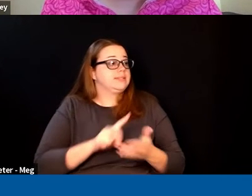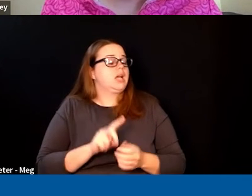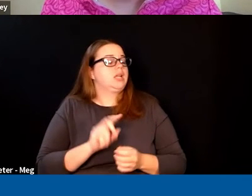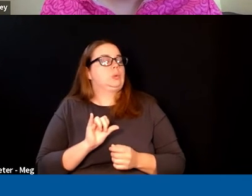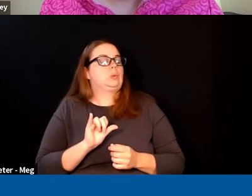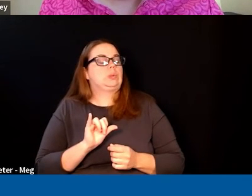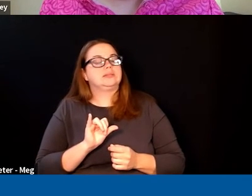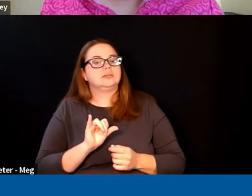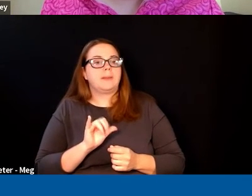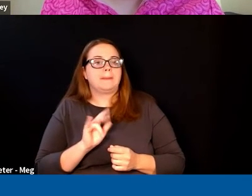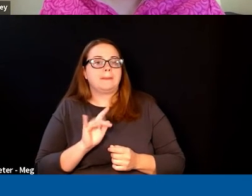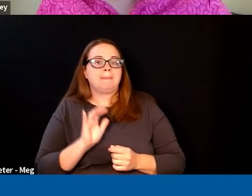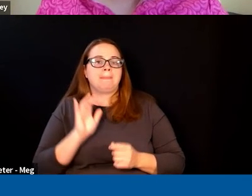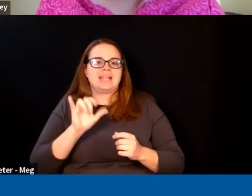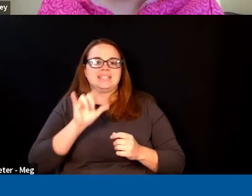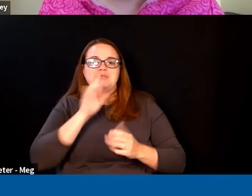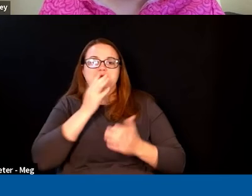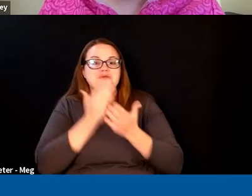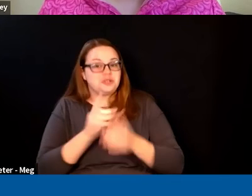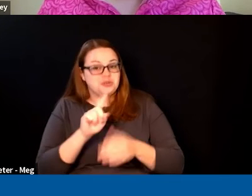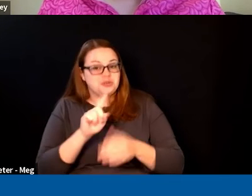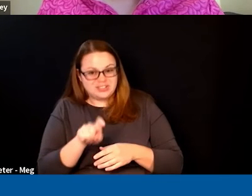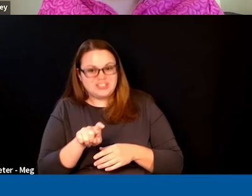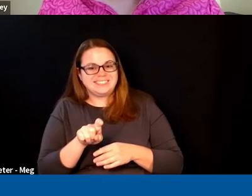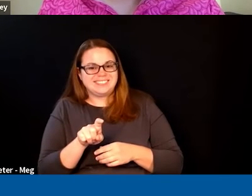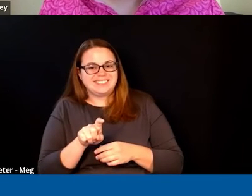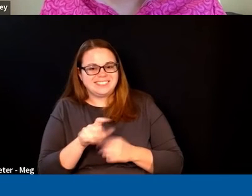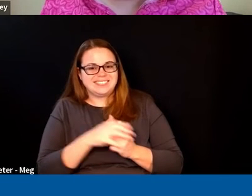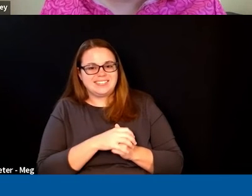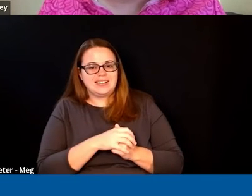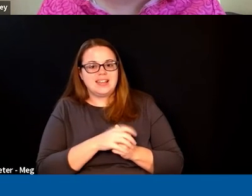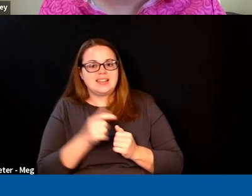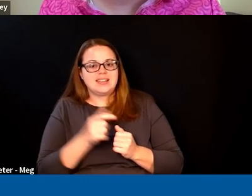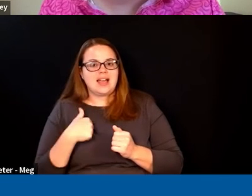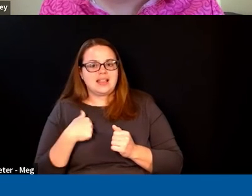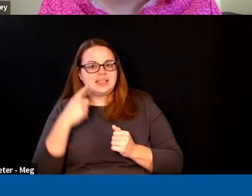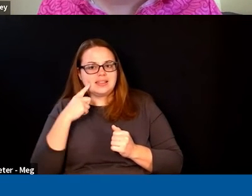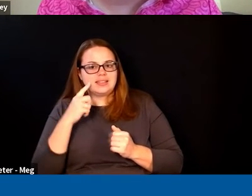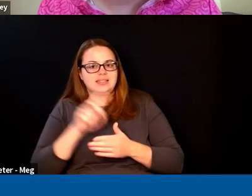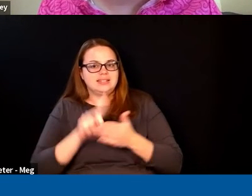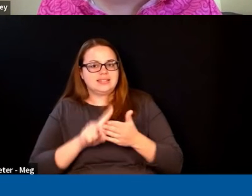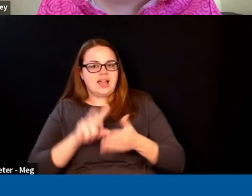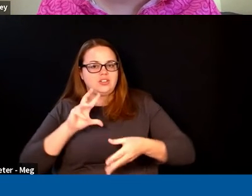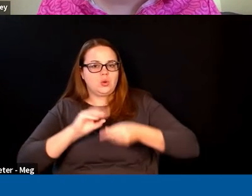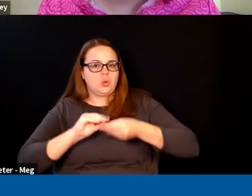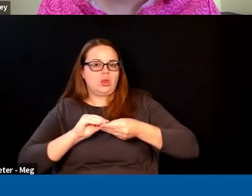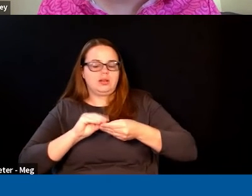This is a really good question. I feel that design tools are really lacking